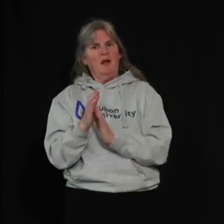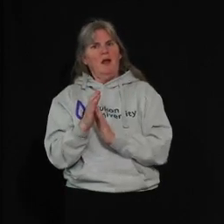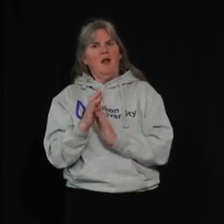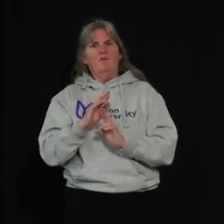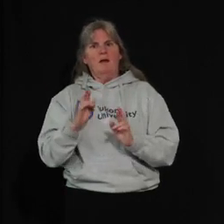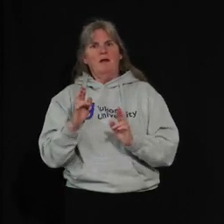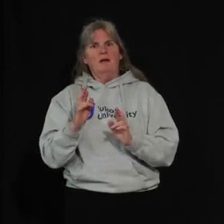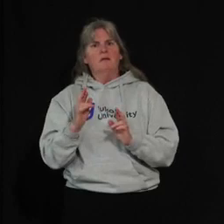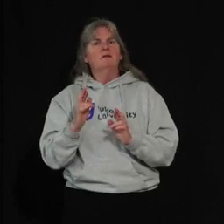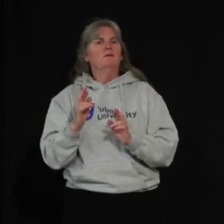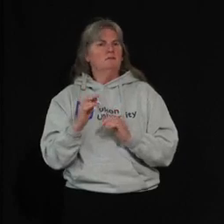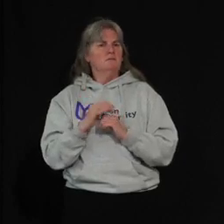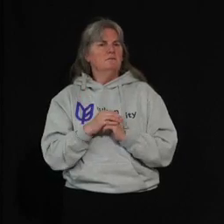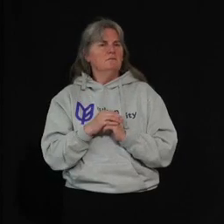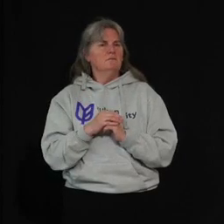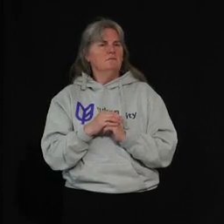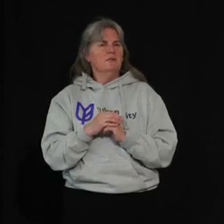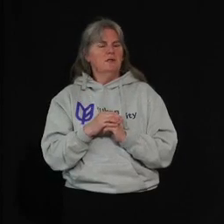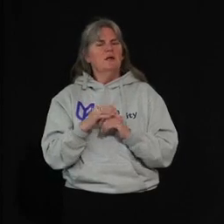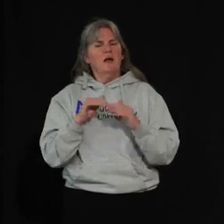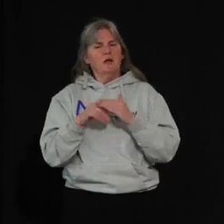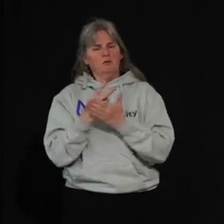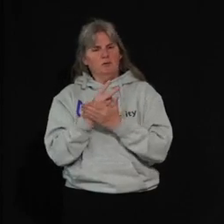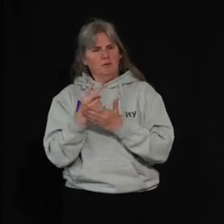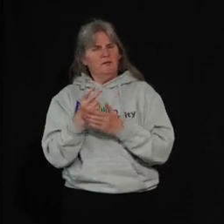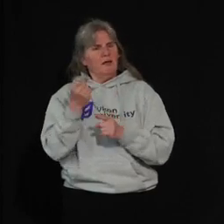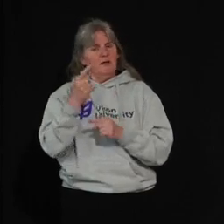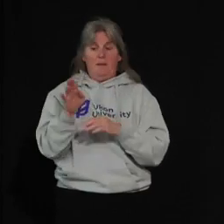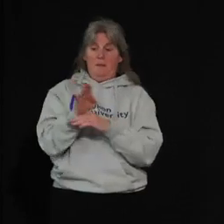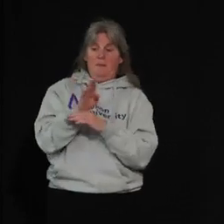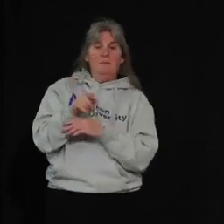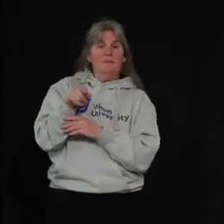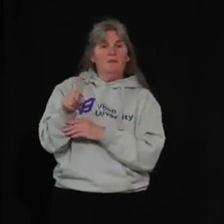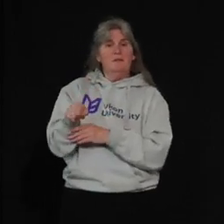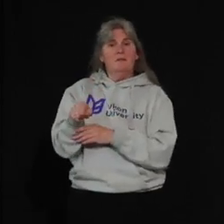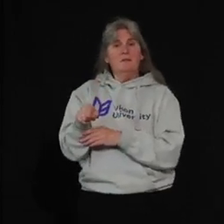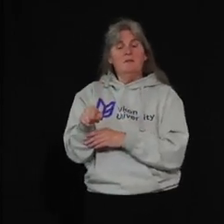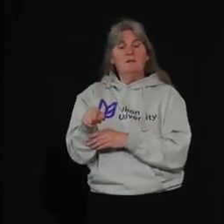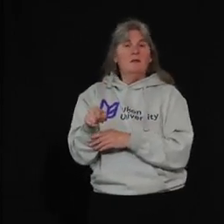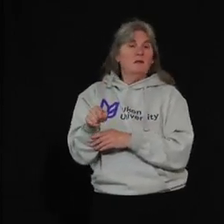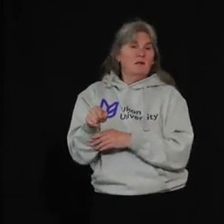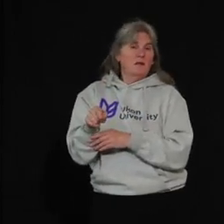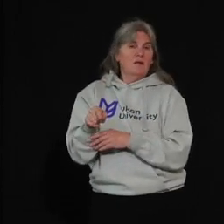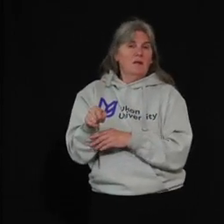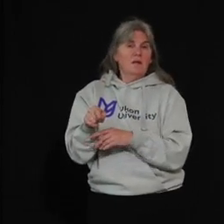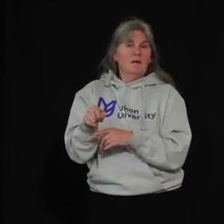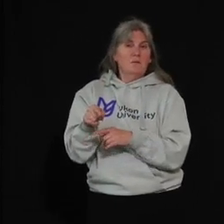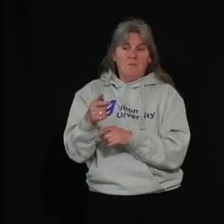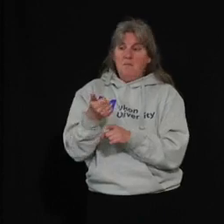plan in place within two weeks. Of course, these are for businesses that may or may not